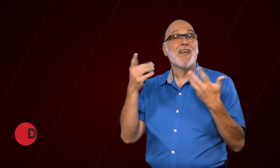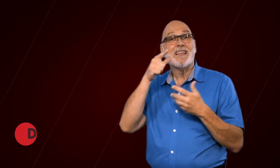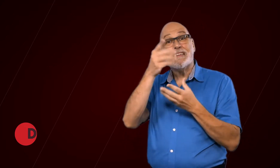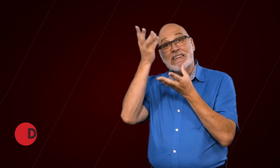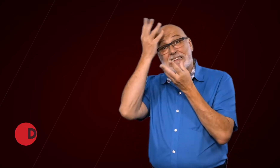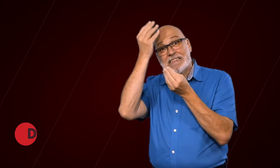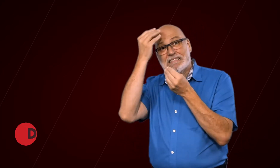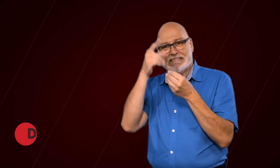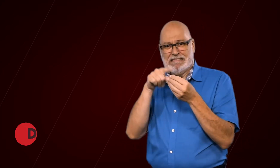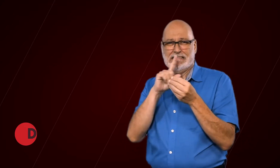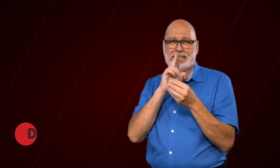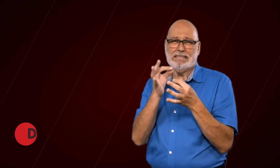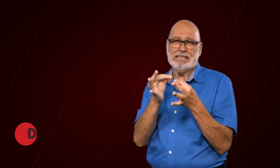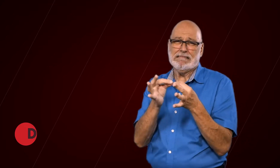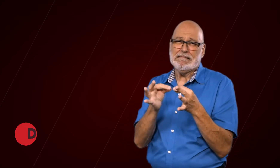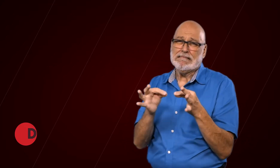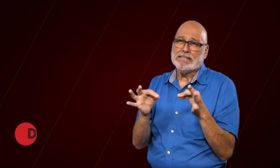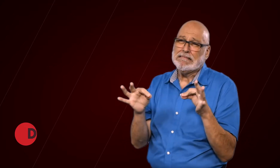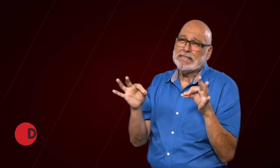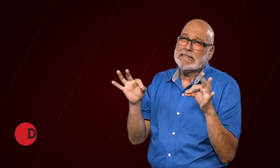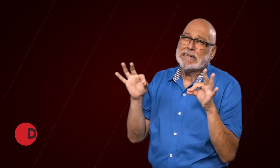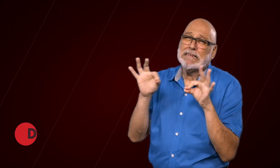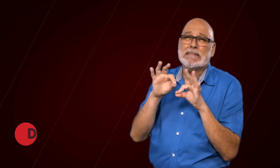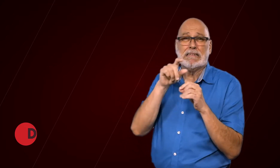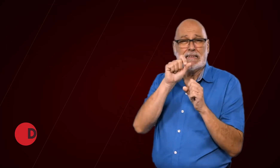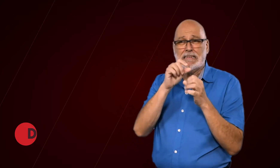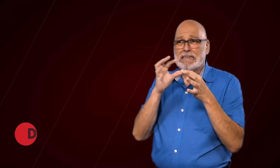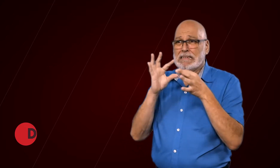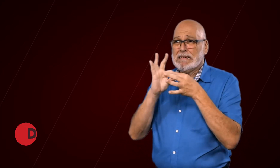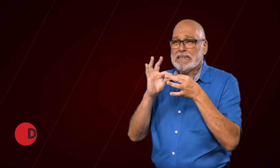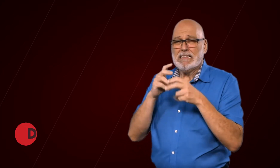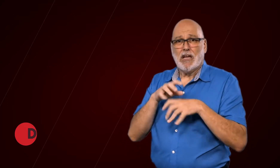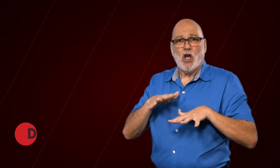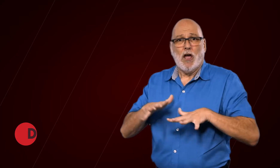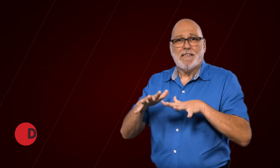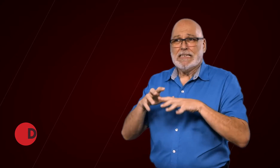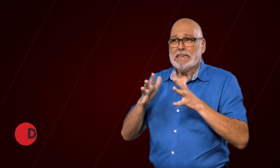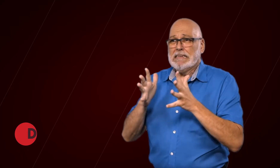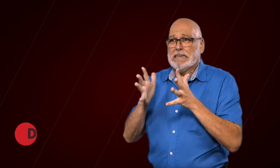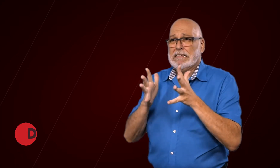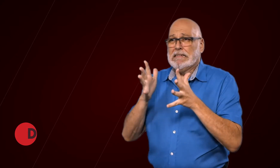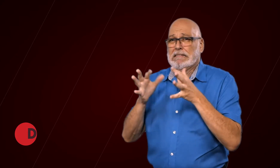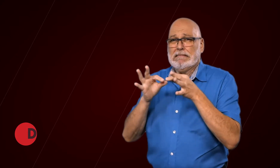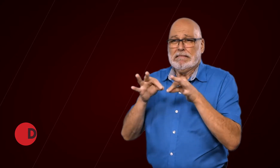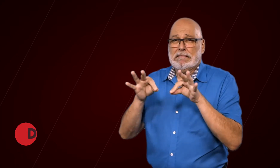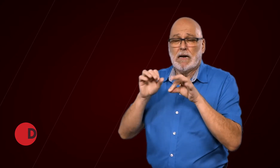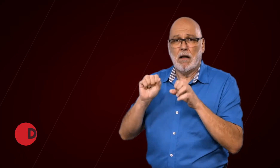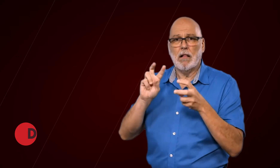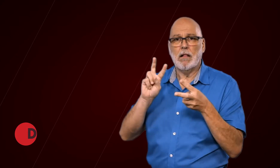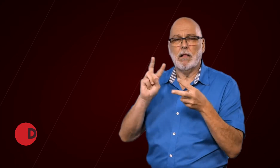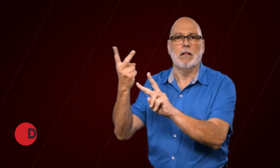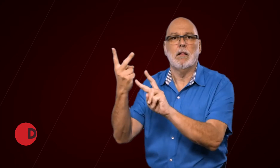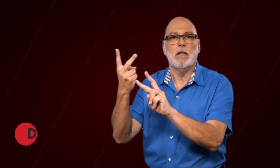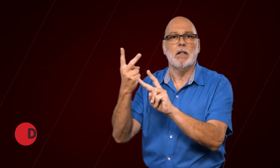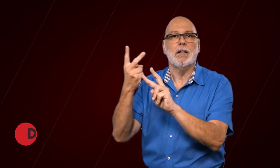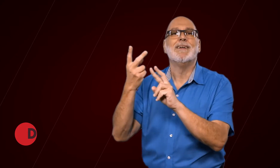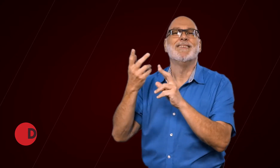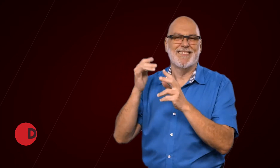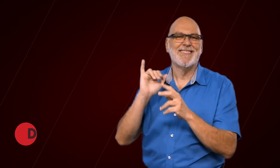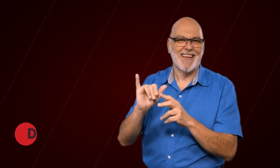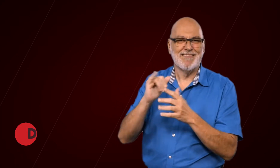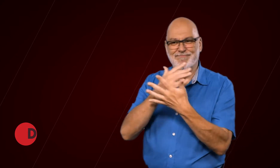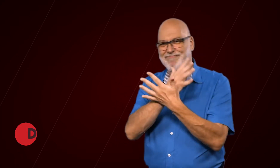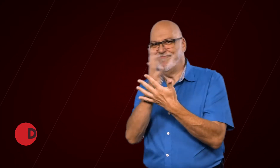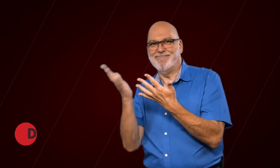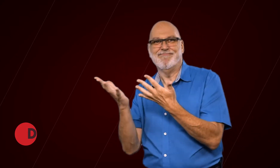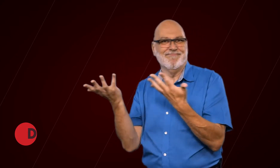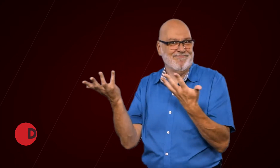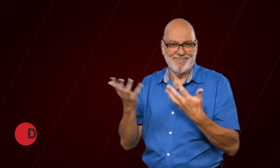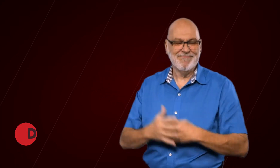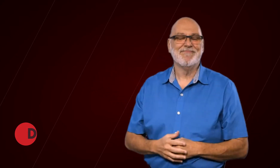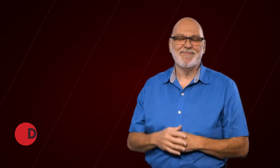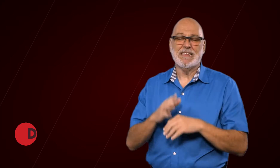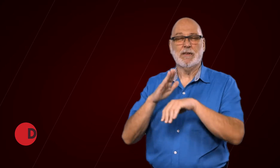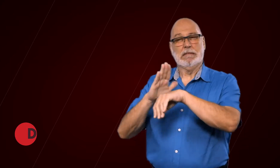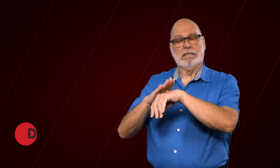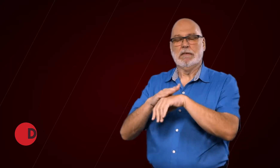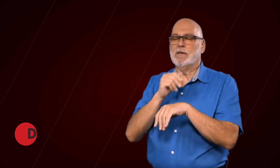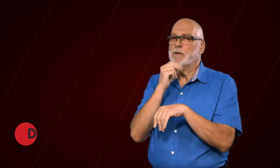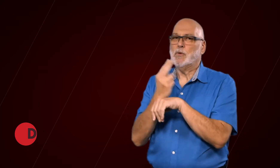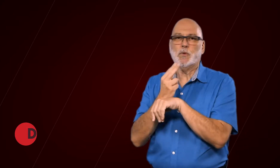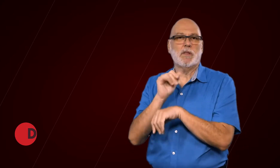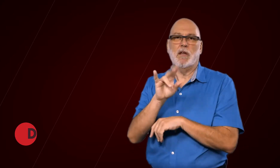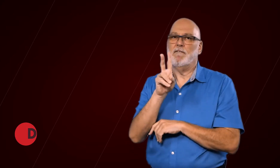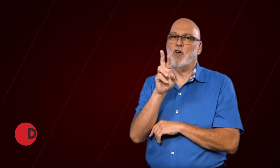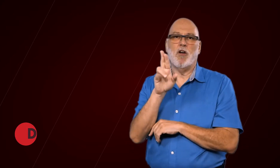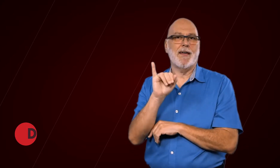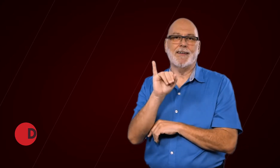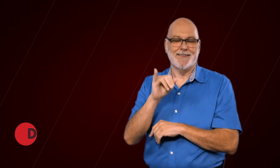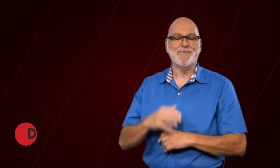situations where consequences of errors are grave.